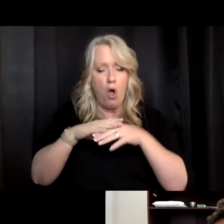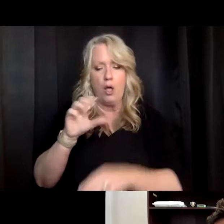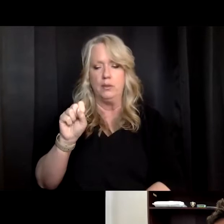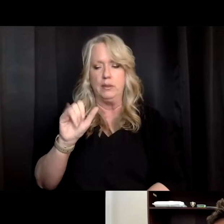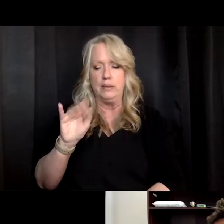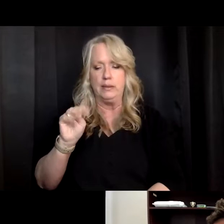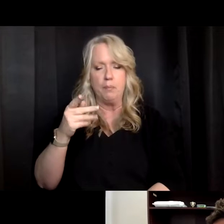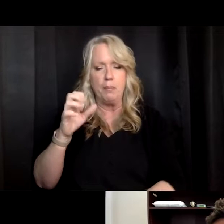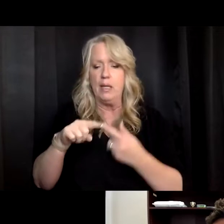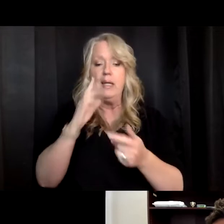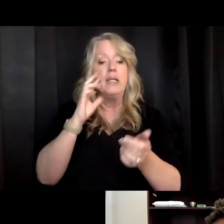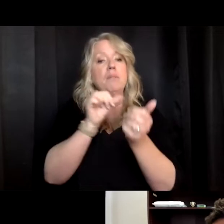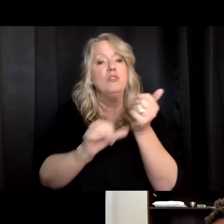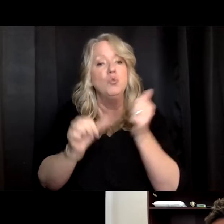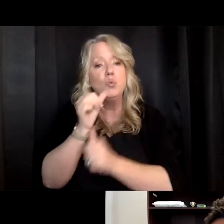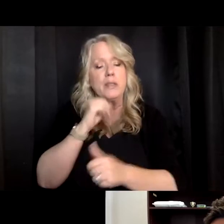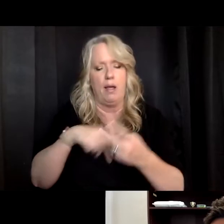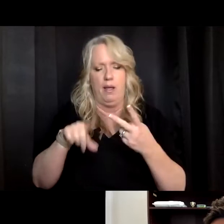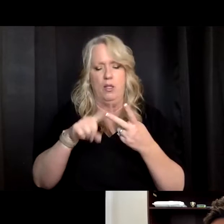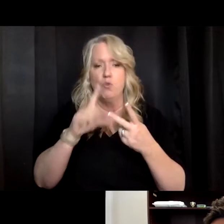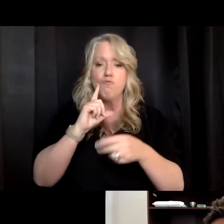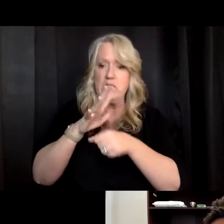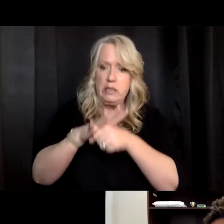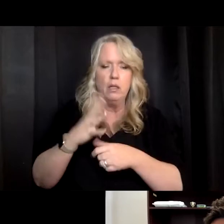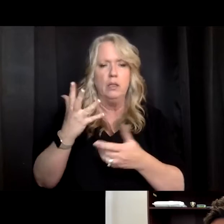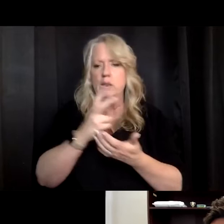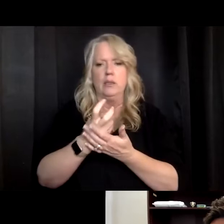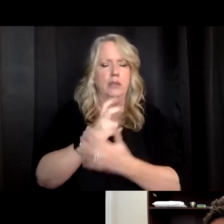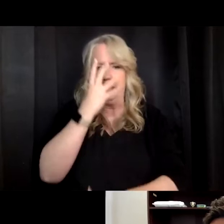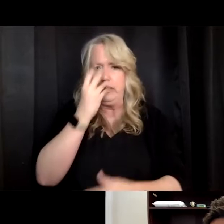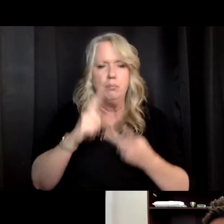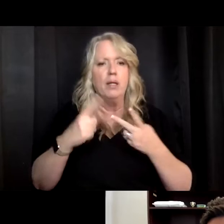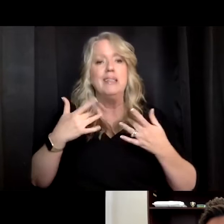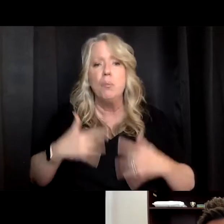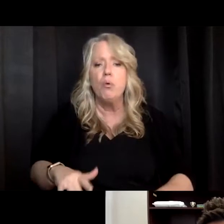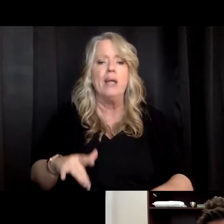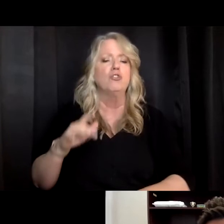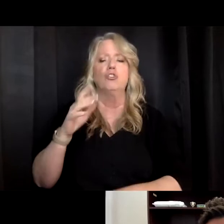THINKING OF, SYMPTOMS, NOT ALWAYS SYMPTOMS, WHEN YOU ARE FOCUSING ON SYMPTOMS, THINGS LIKE SUCID